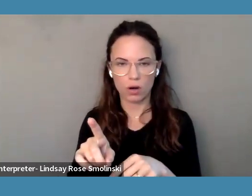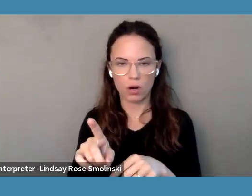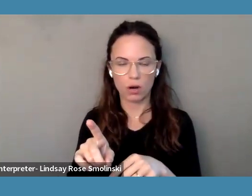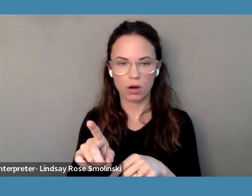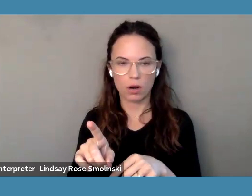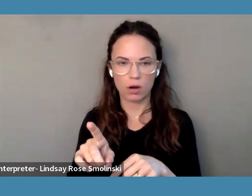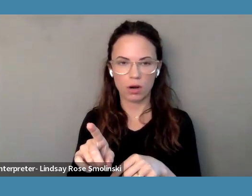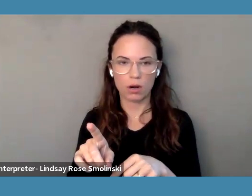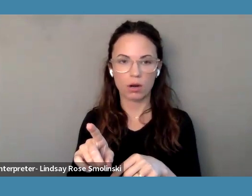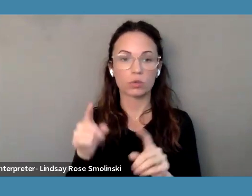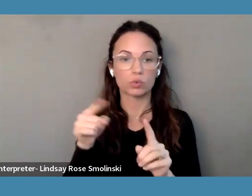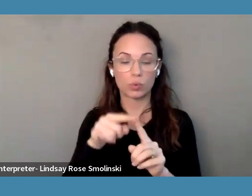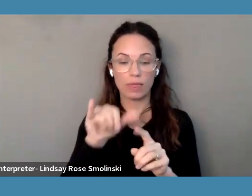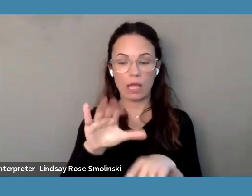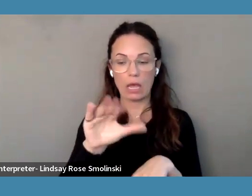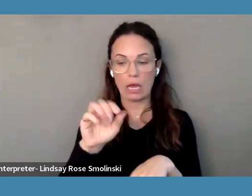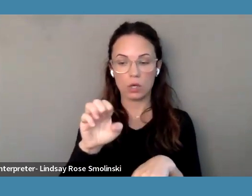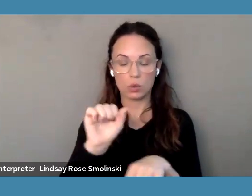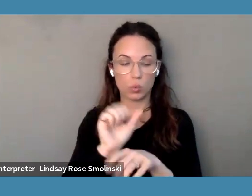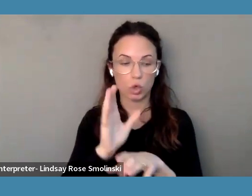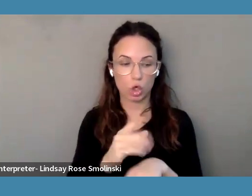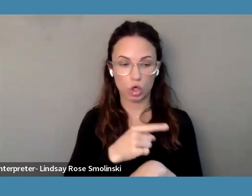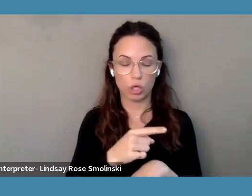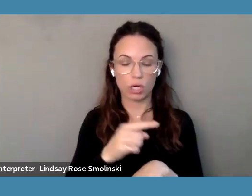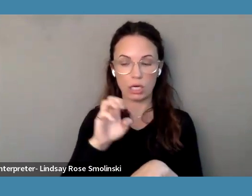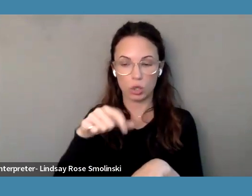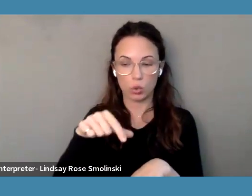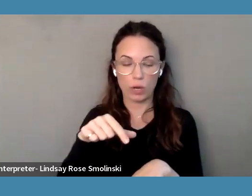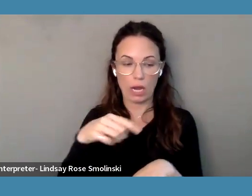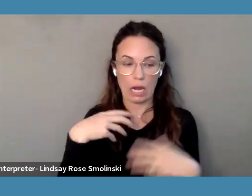to this caseworker that eQHealth has called,